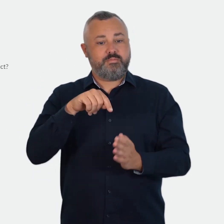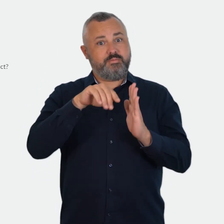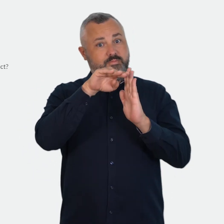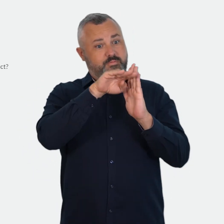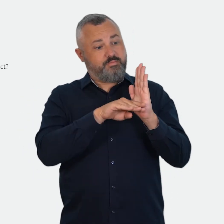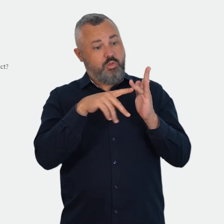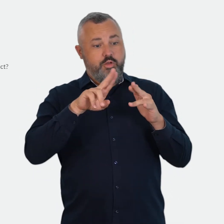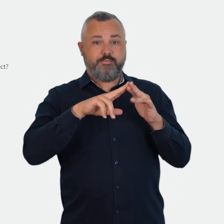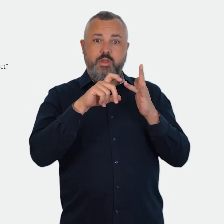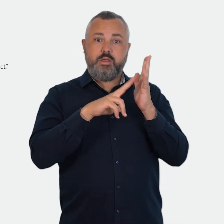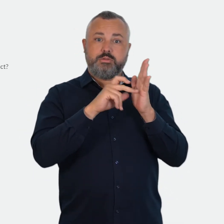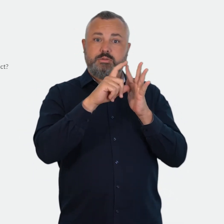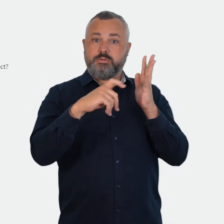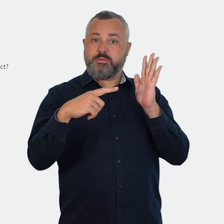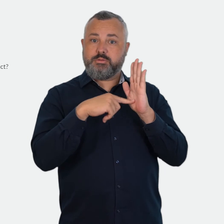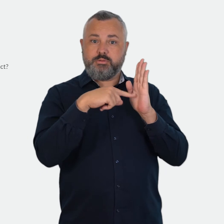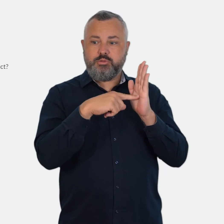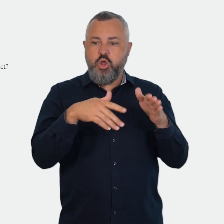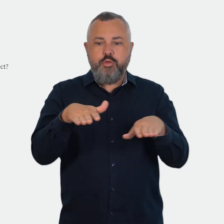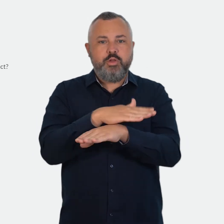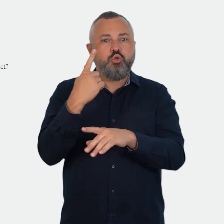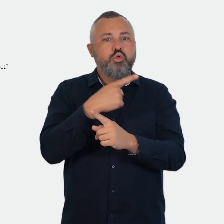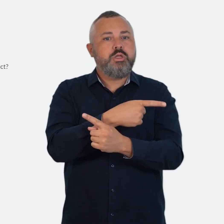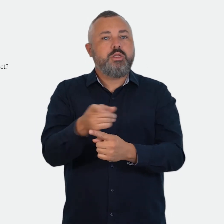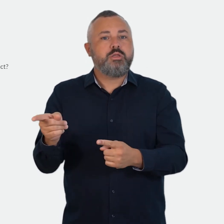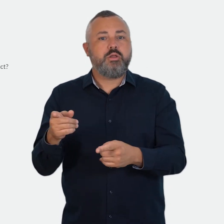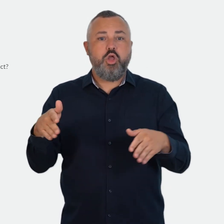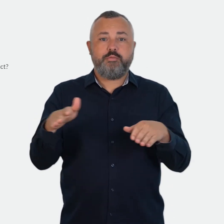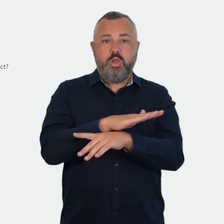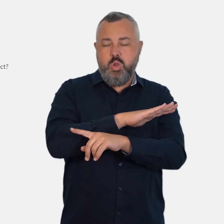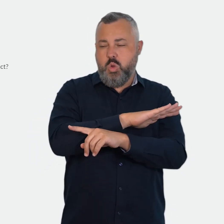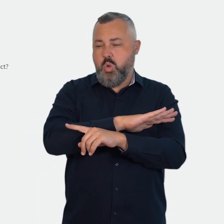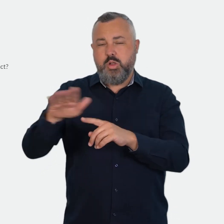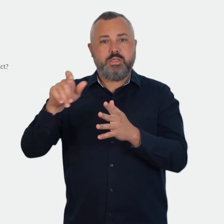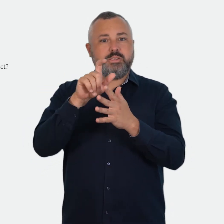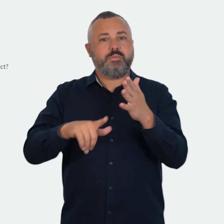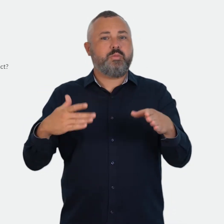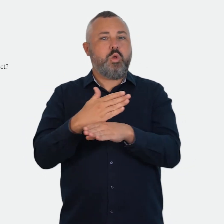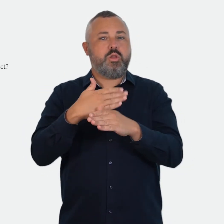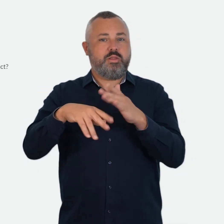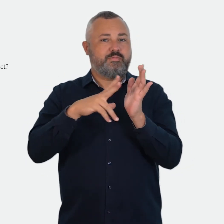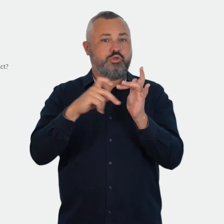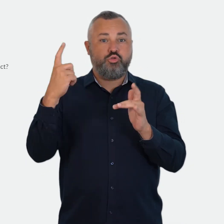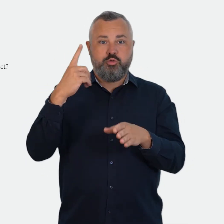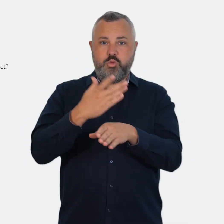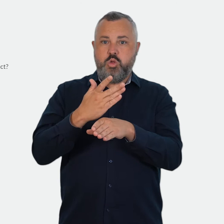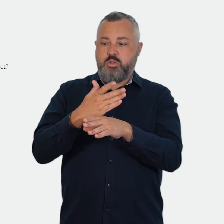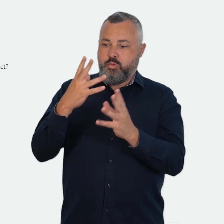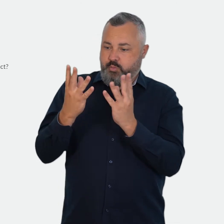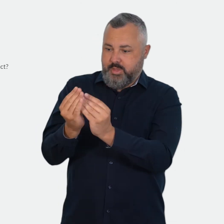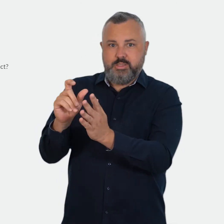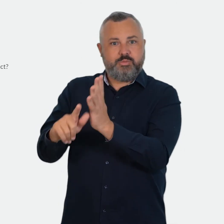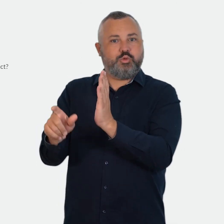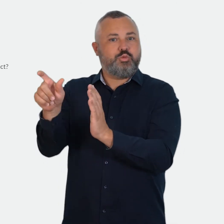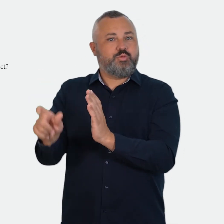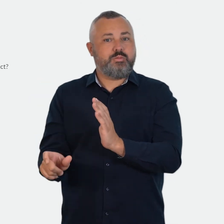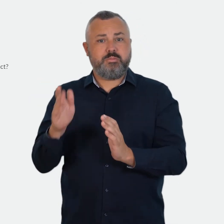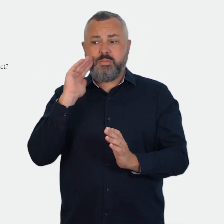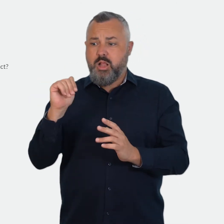The Code applies to all disability workers employed or otherwise engaged to deliver disability services in Victoria,